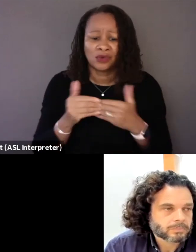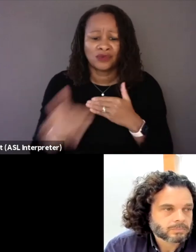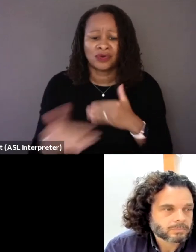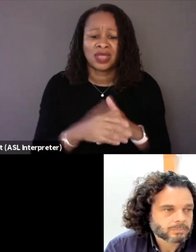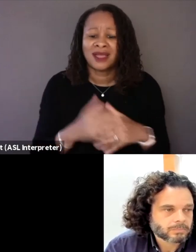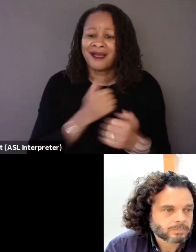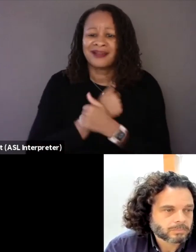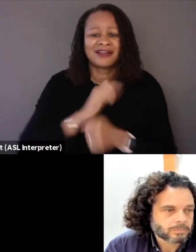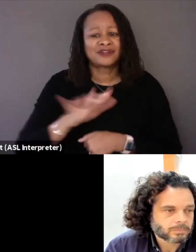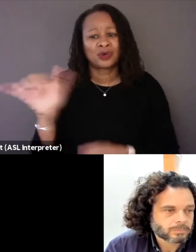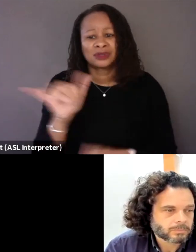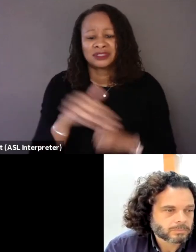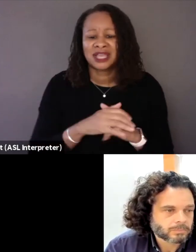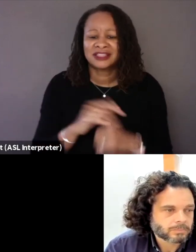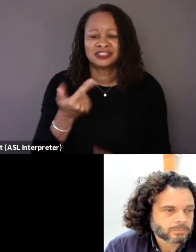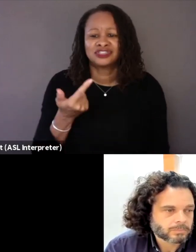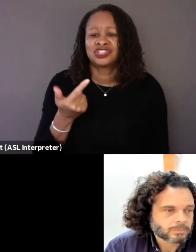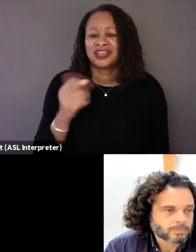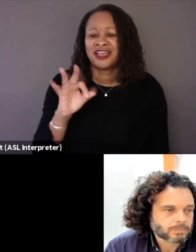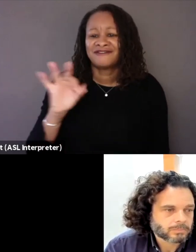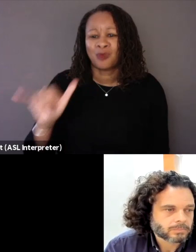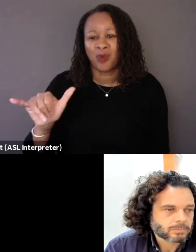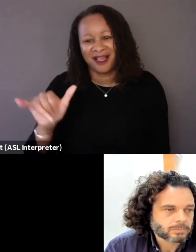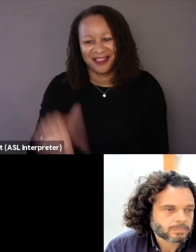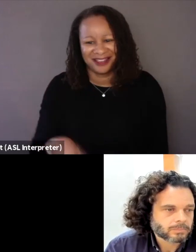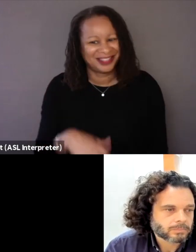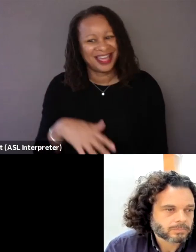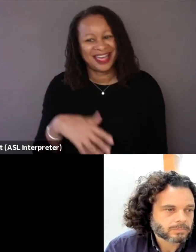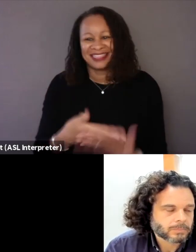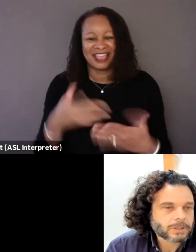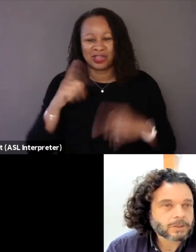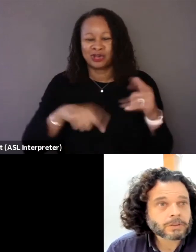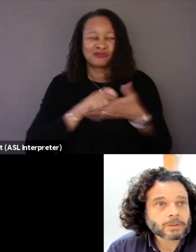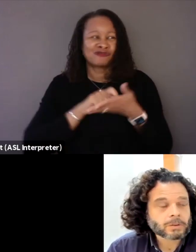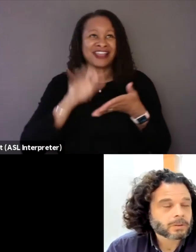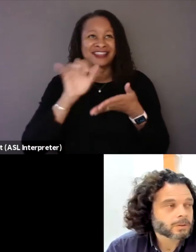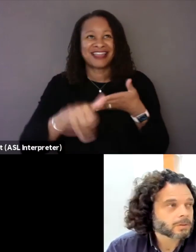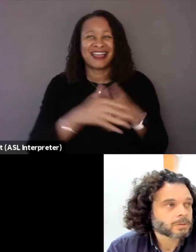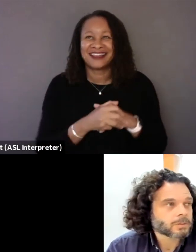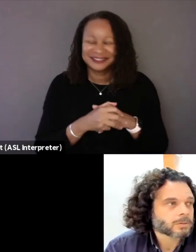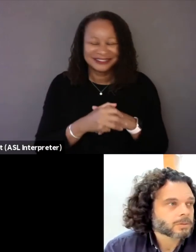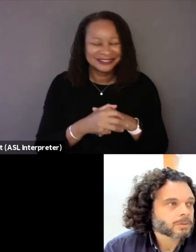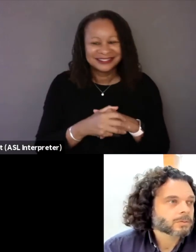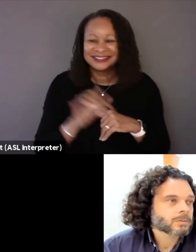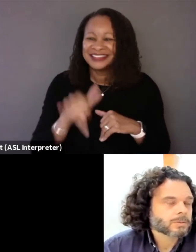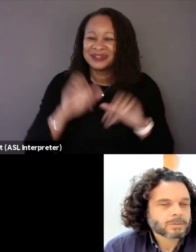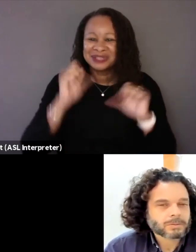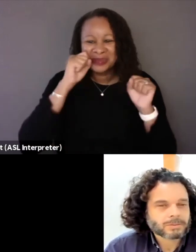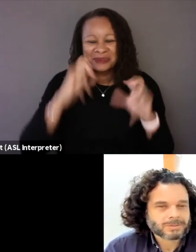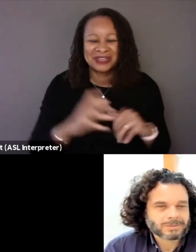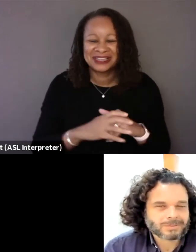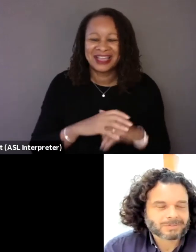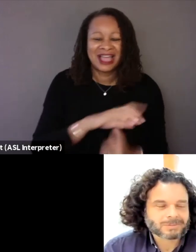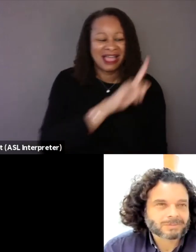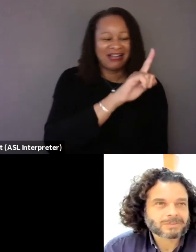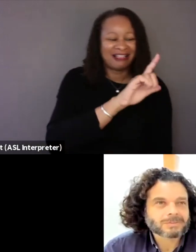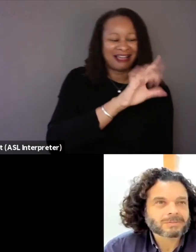and the whole GFY thing, I just was like, oh, come on. I couldn't write that. I just wanted to get a hat that says, you know, LFG in the front and GFY in the back.